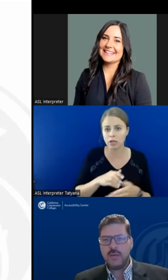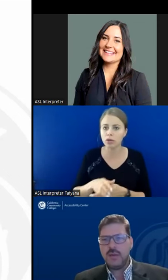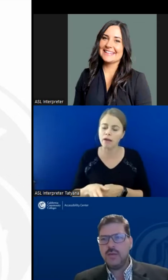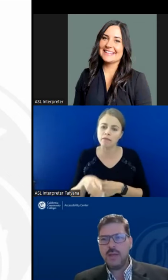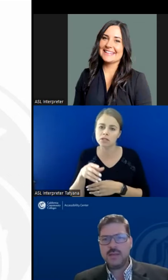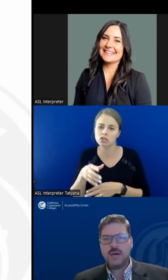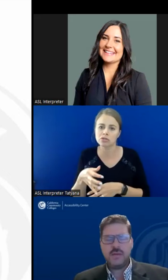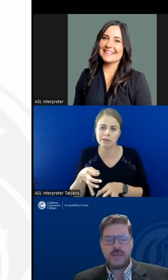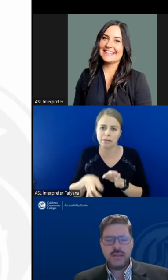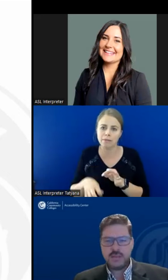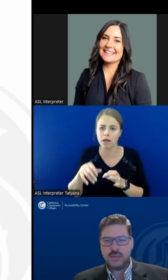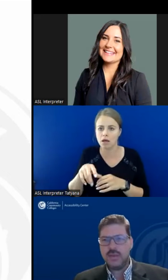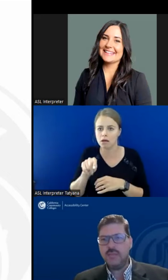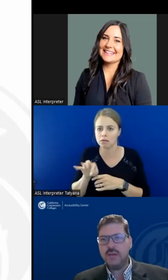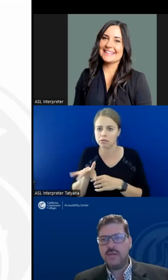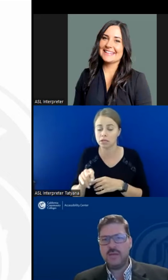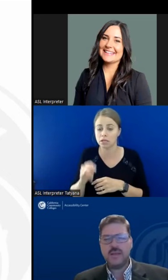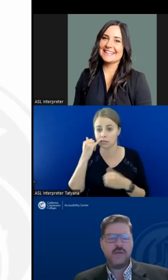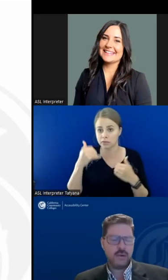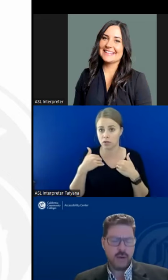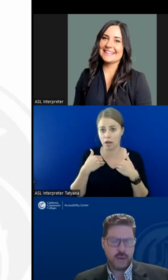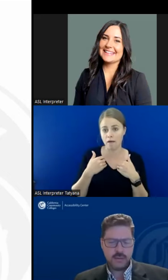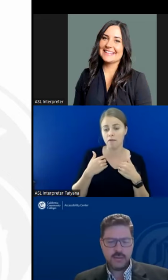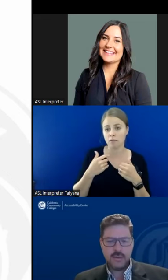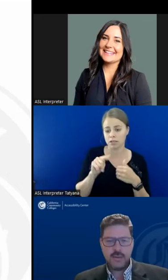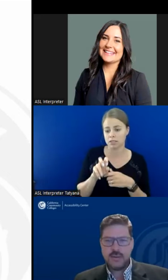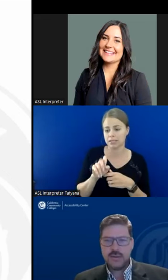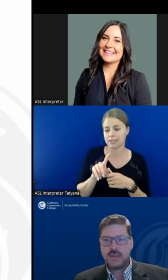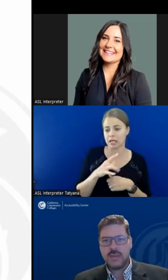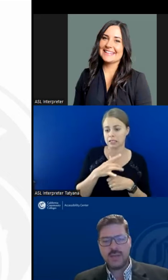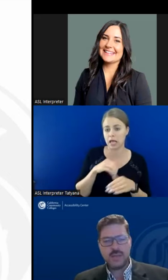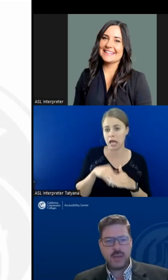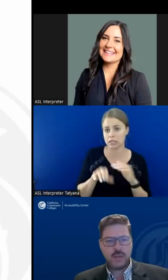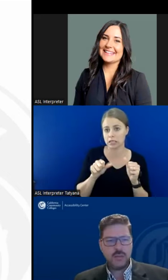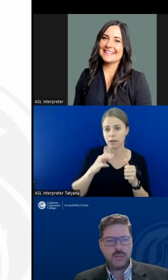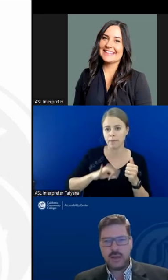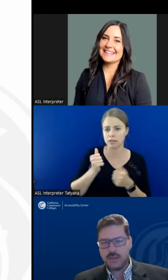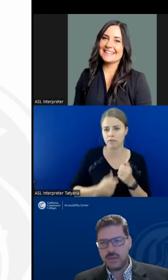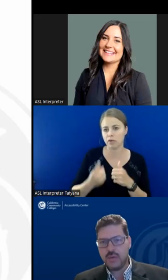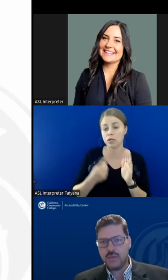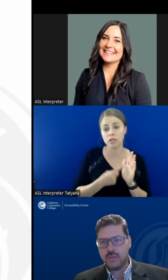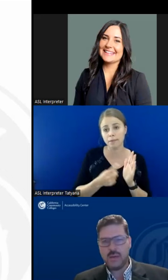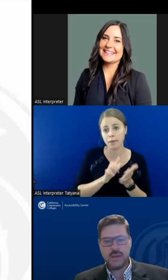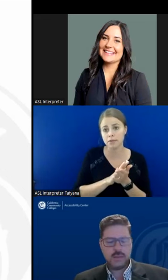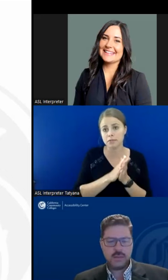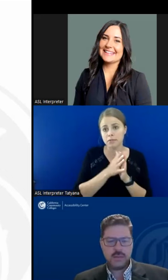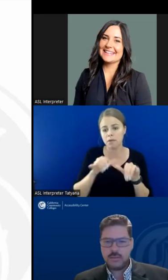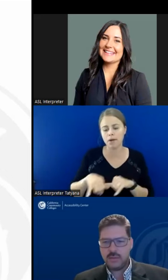when you make something accessible it benefits everyone. Sometimes it actually becomes a common practice.